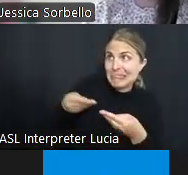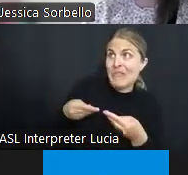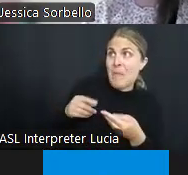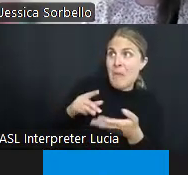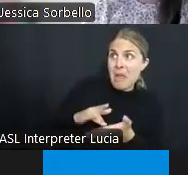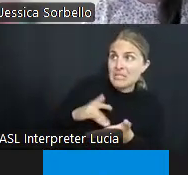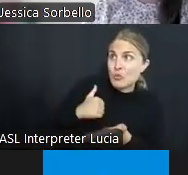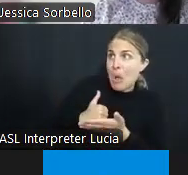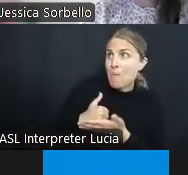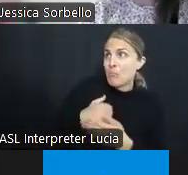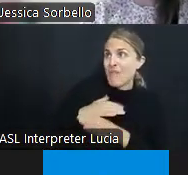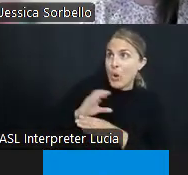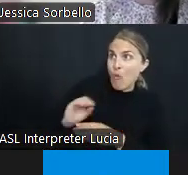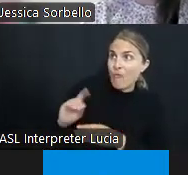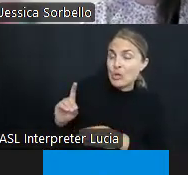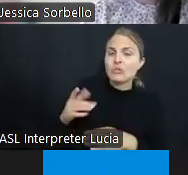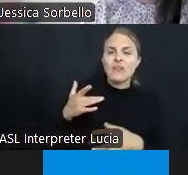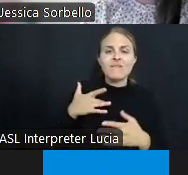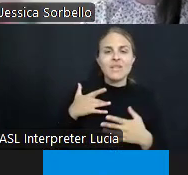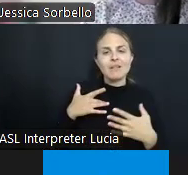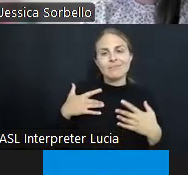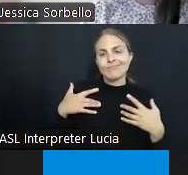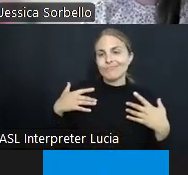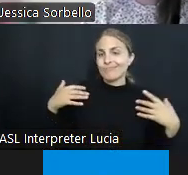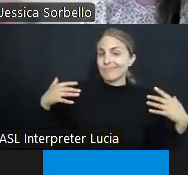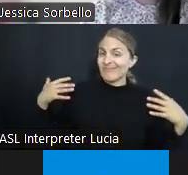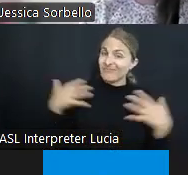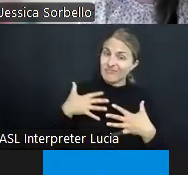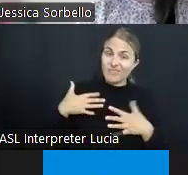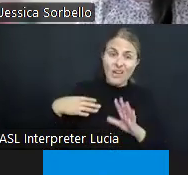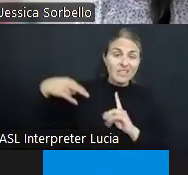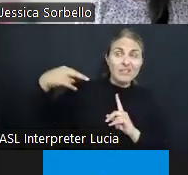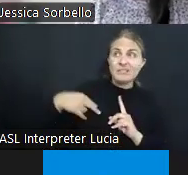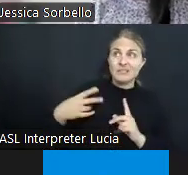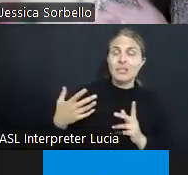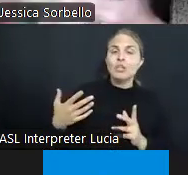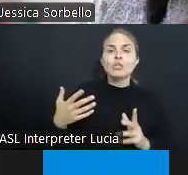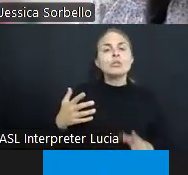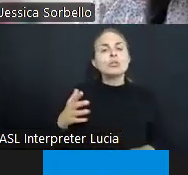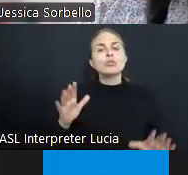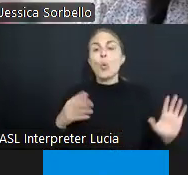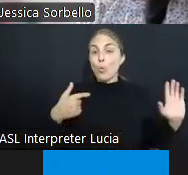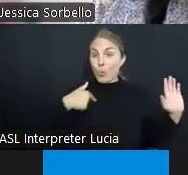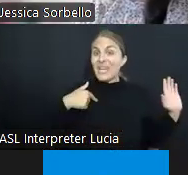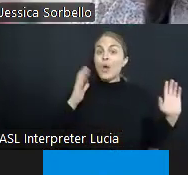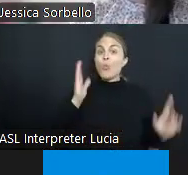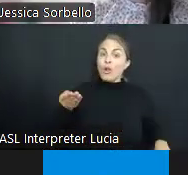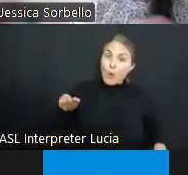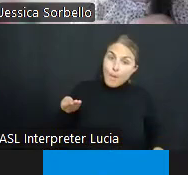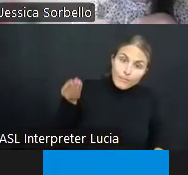Again, to be able to say we are providing this everybody. No questions, nothing else. Just being able to give it is